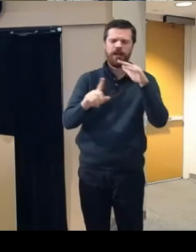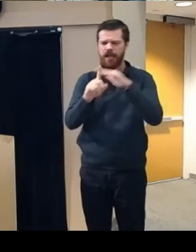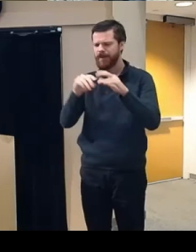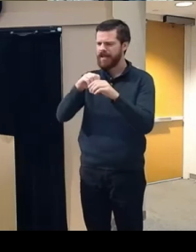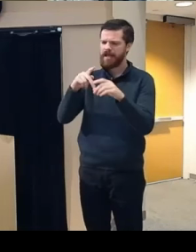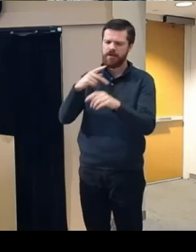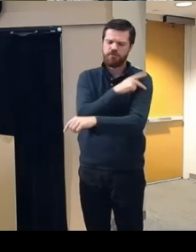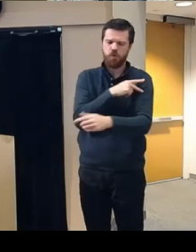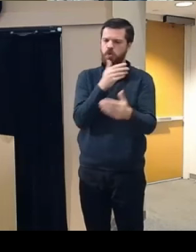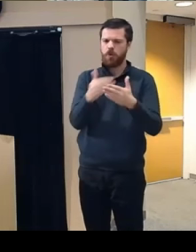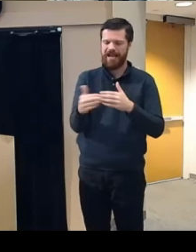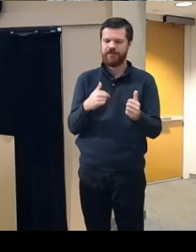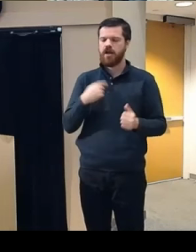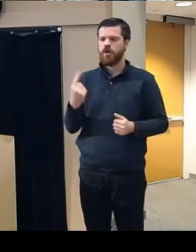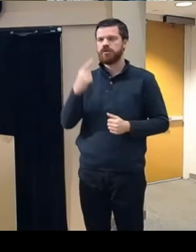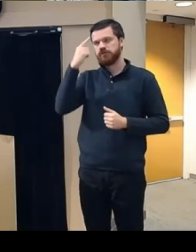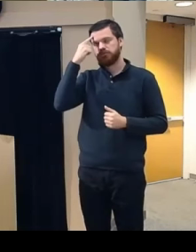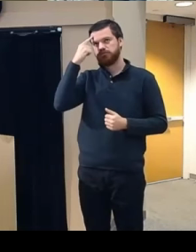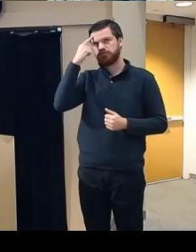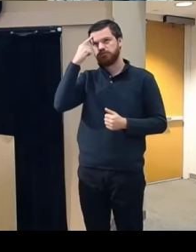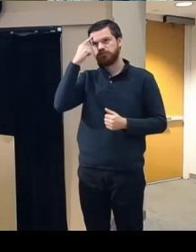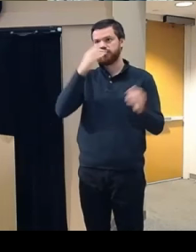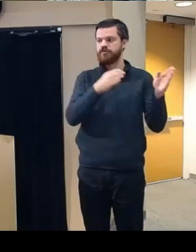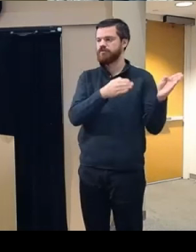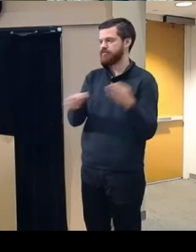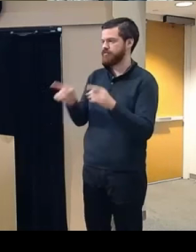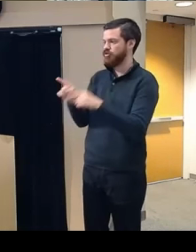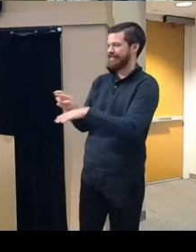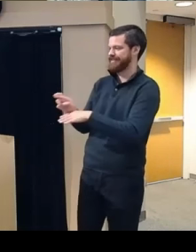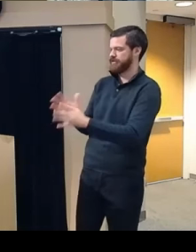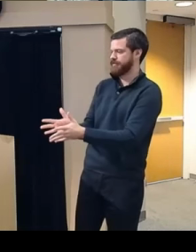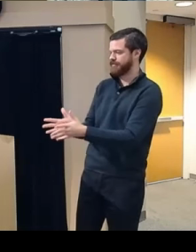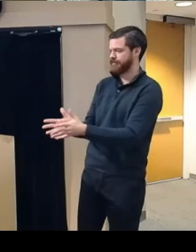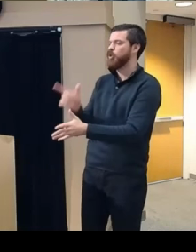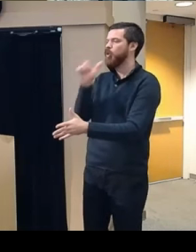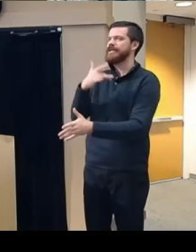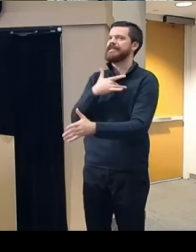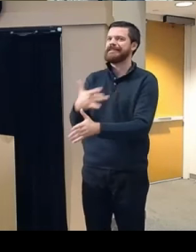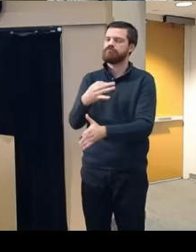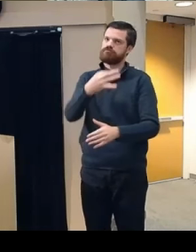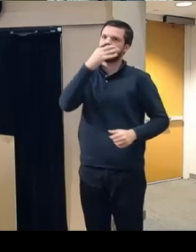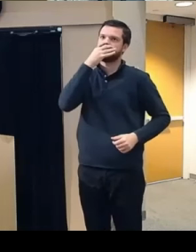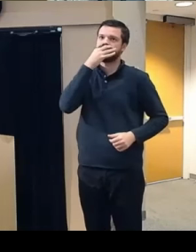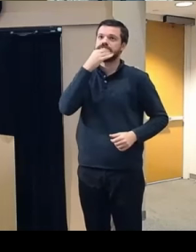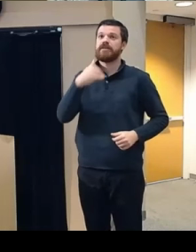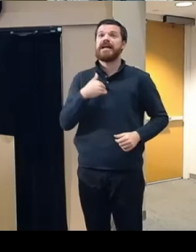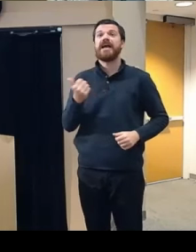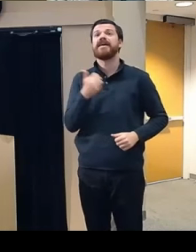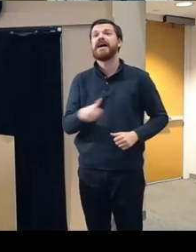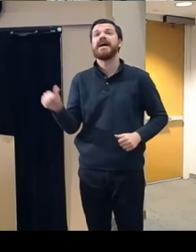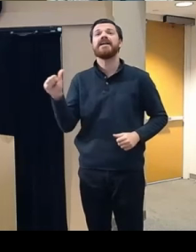whatever I always turn to the residents who tend to do far better are there any roles potential